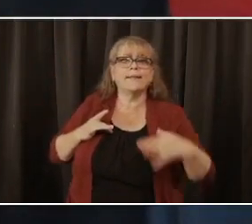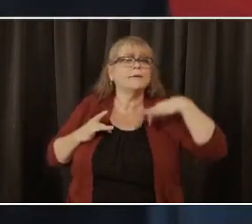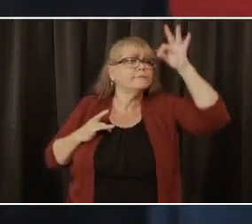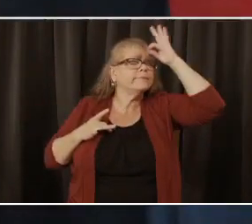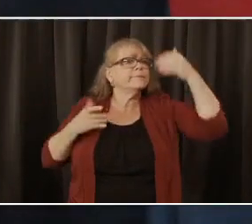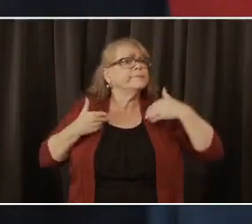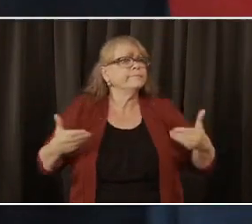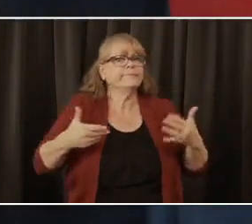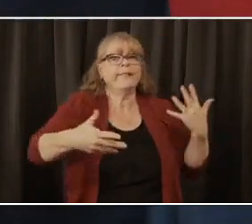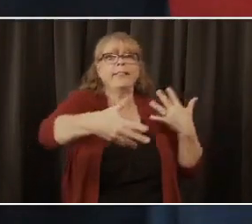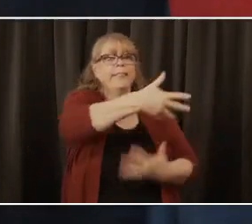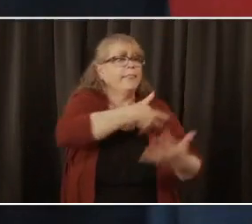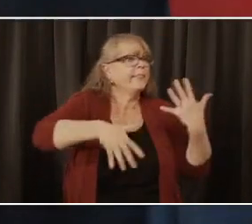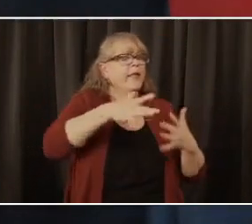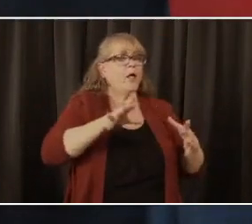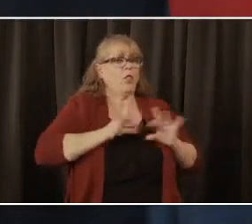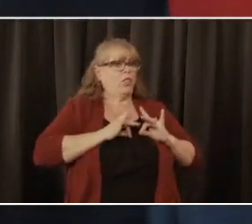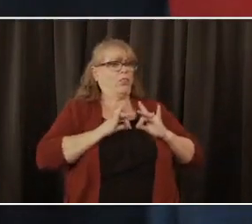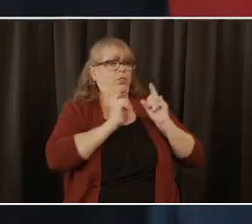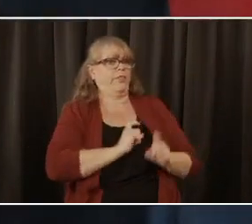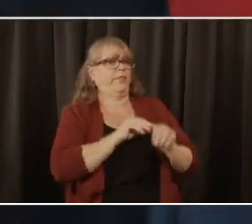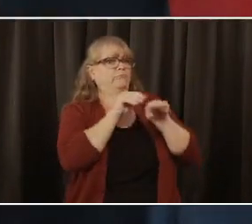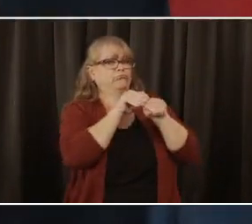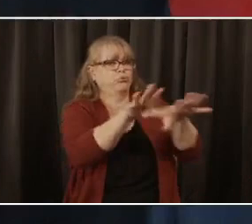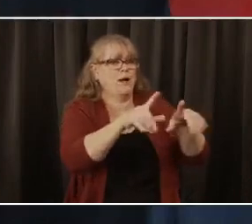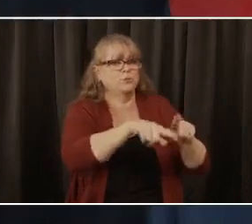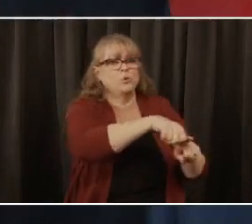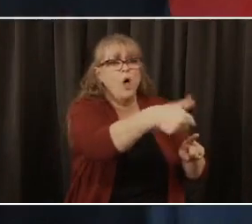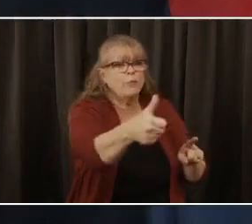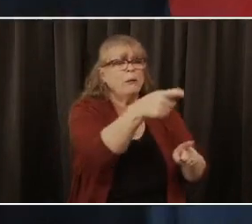who gave it to you might not even know that they have it or giving it to you so please,